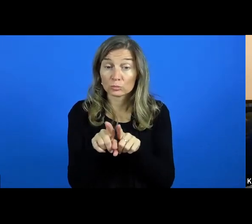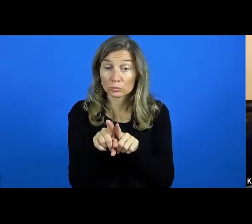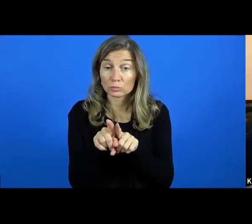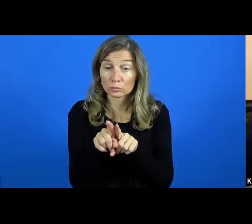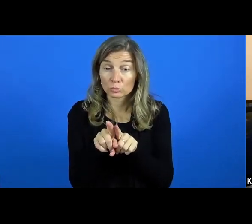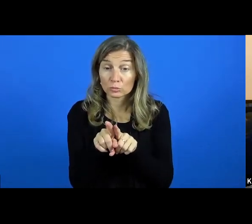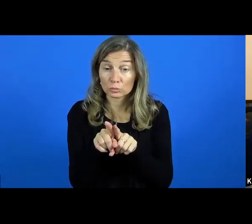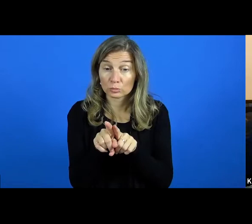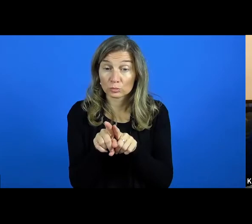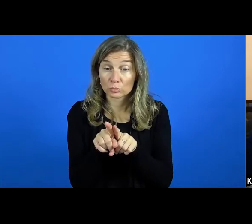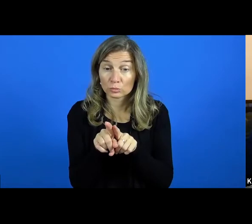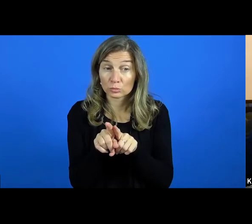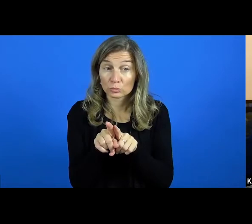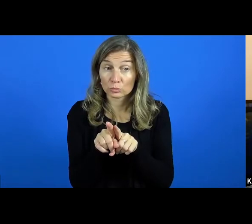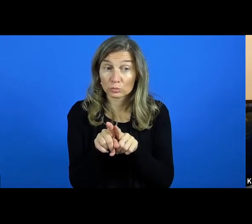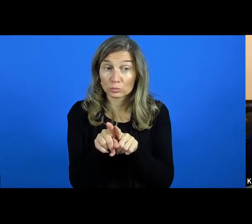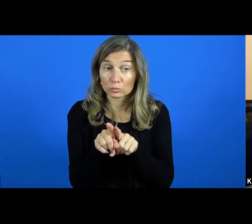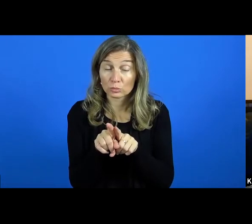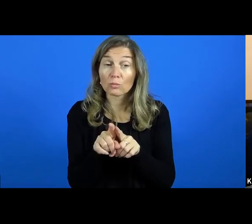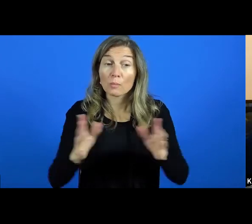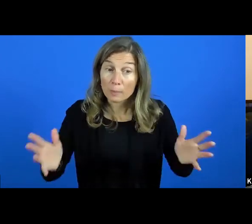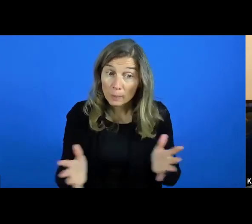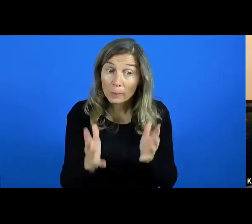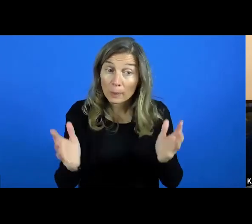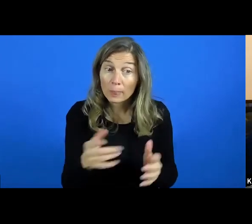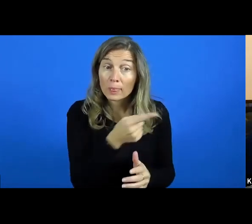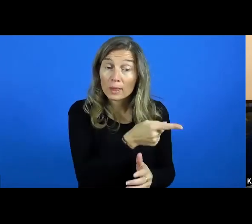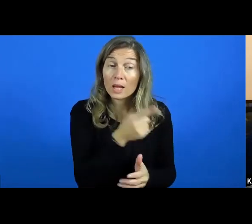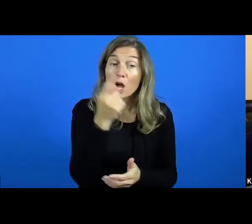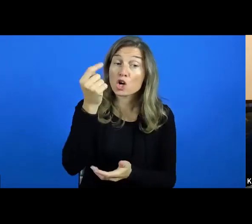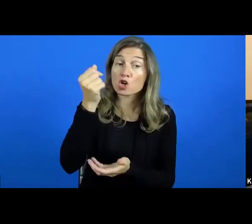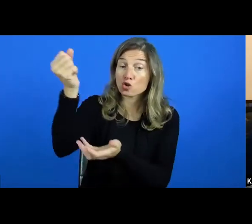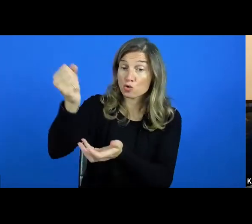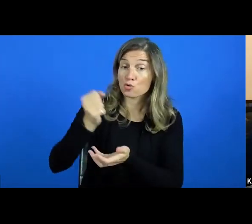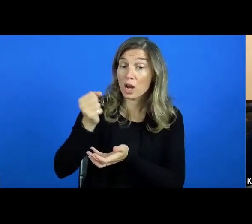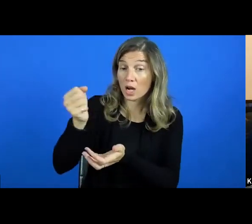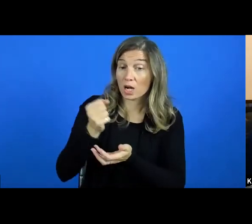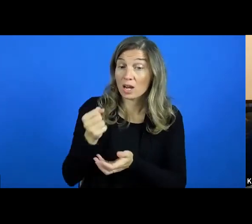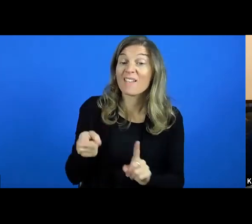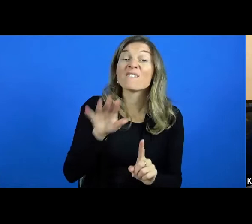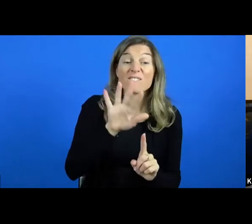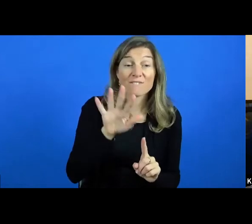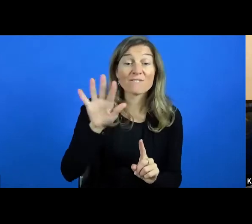they were encouraged to apply for grants founded by ERDF the European Regional Development Fund.